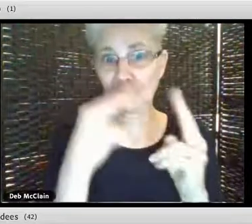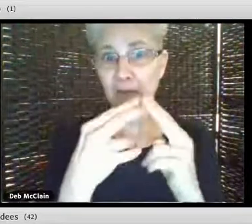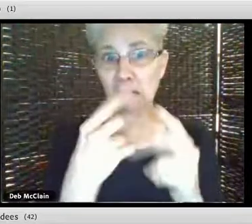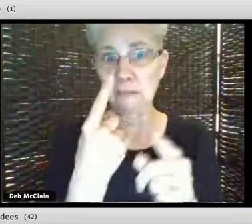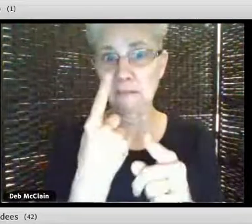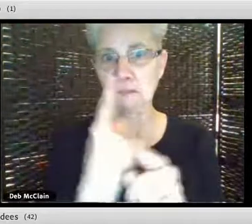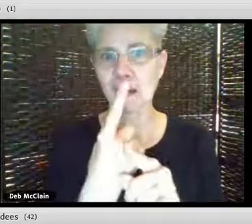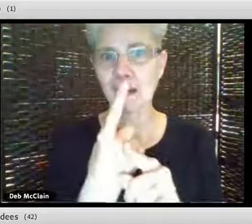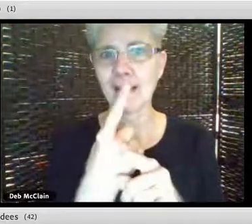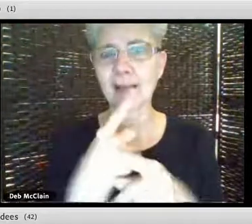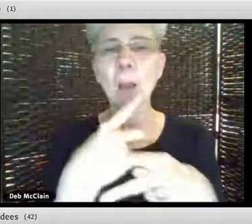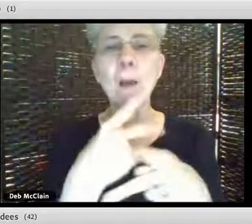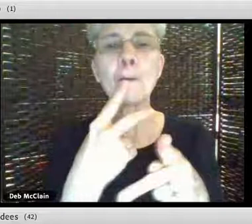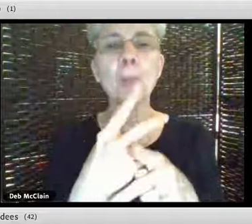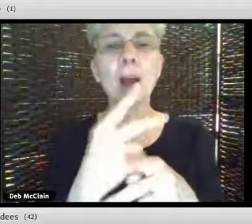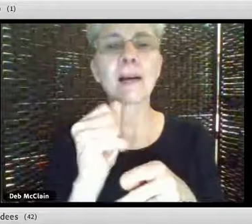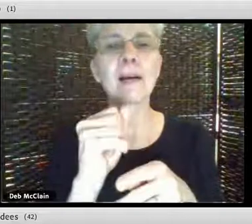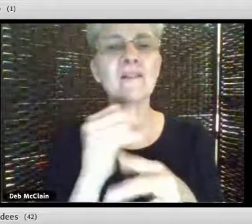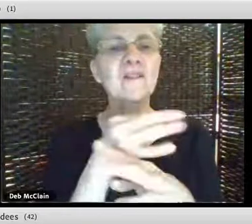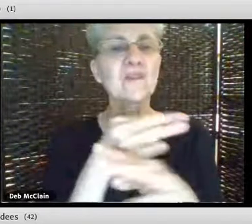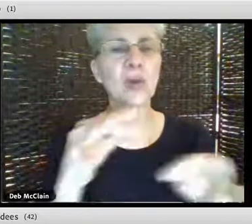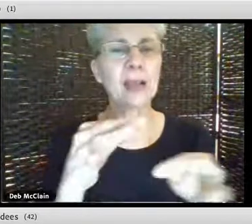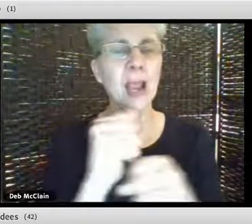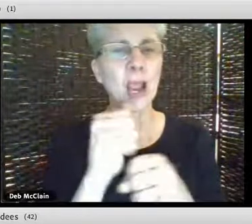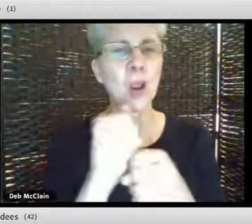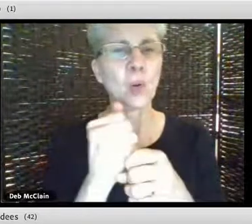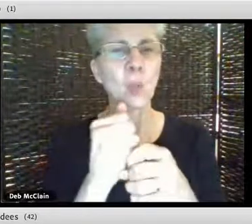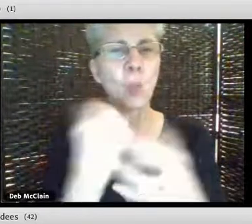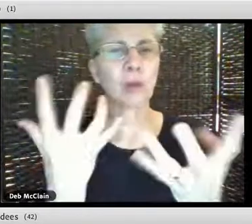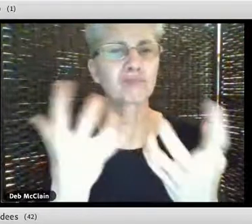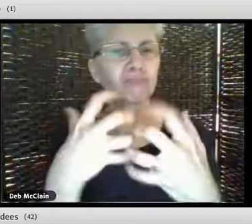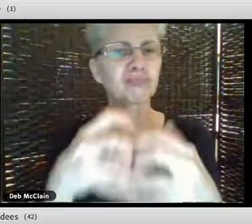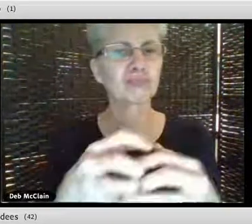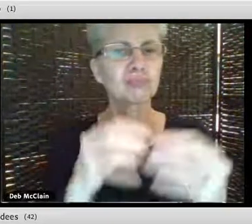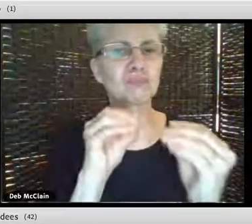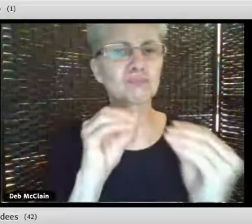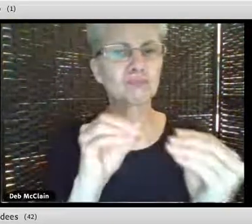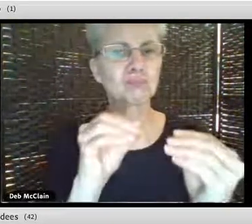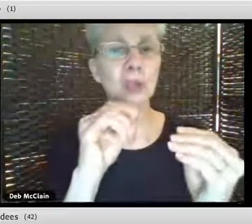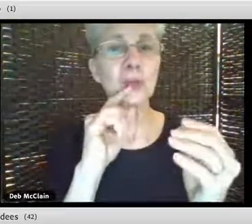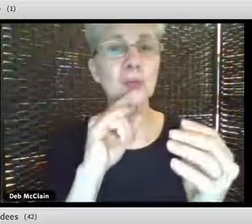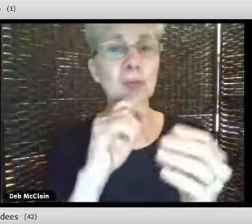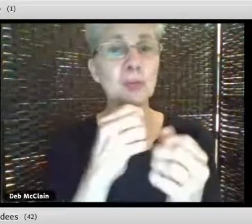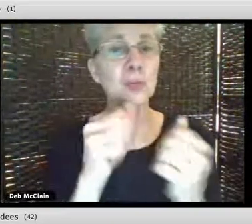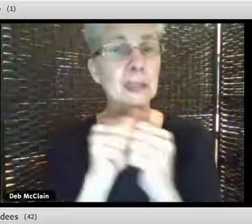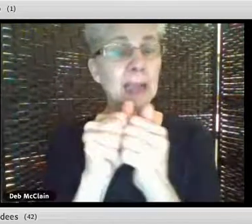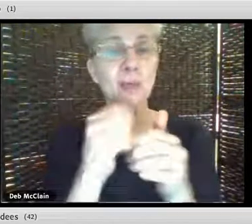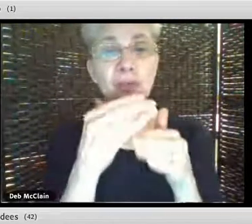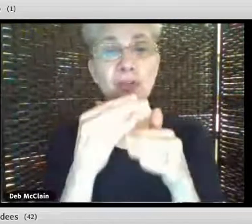and they work seamlessly together. You can share your files with people and work on them at the same time,